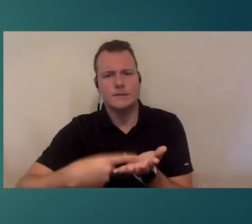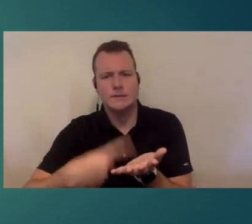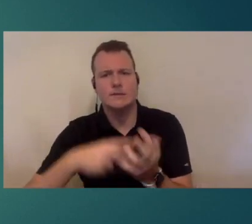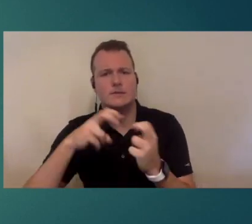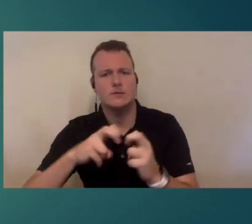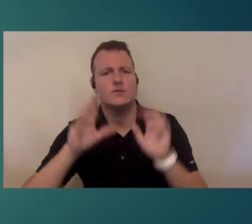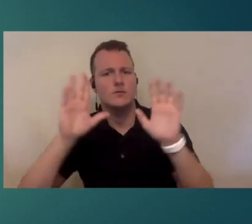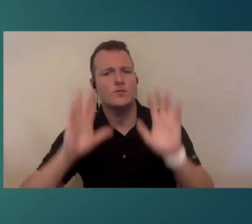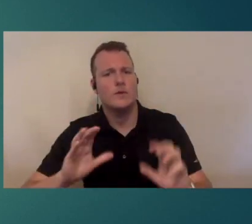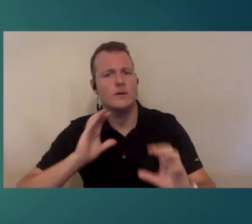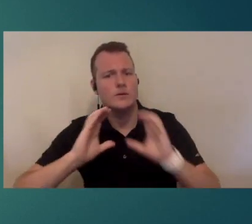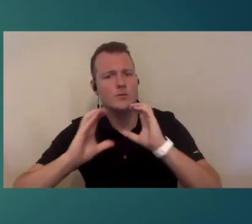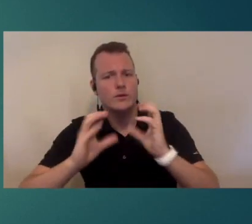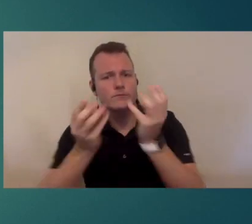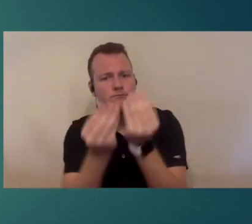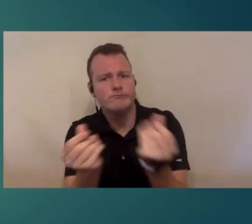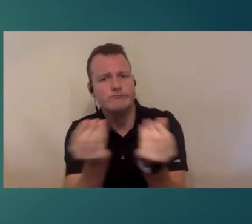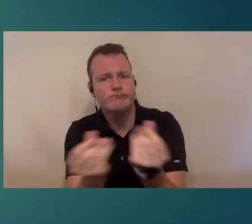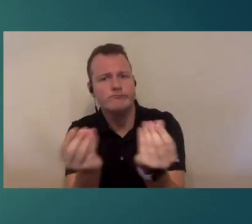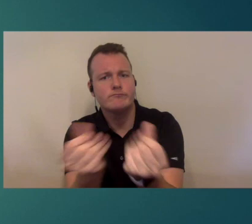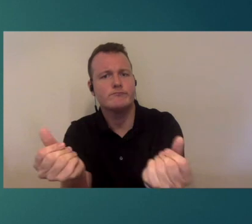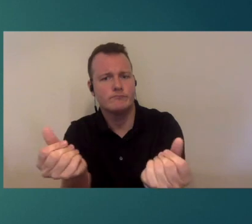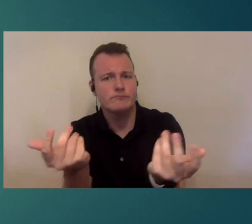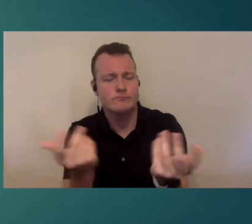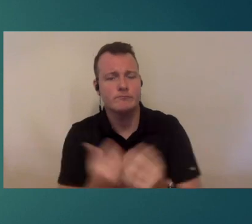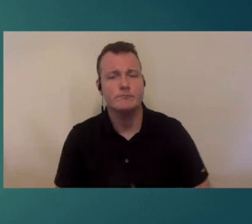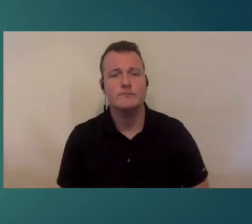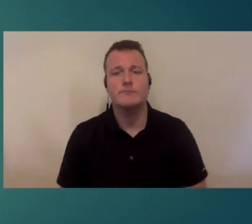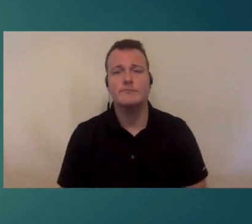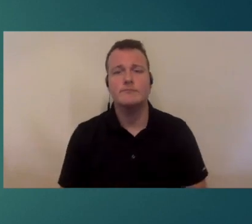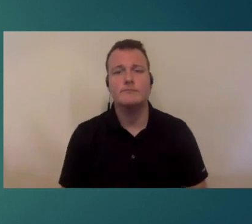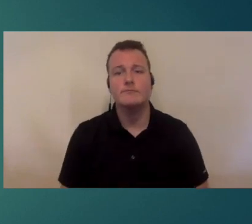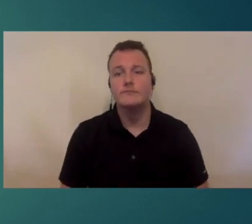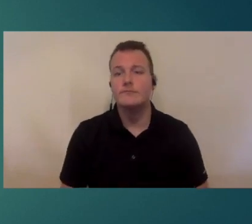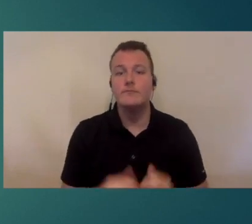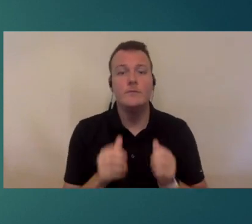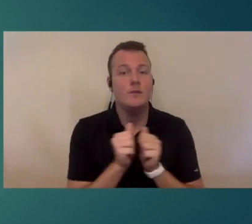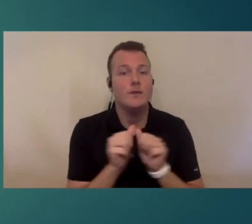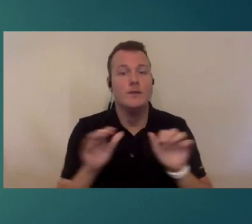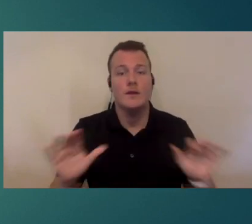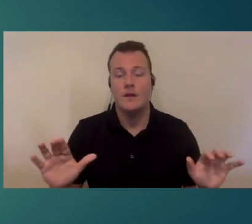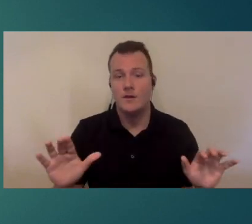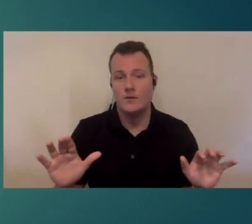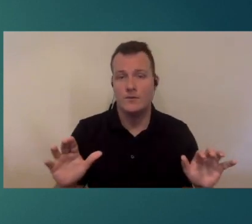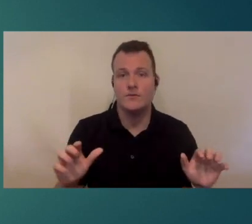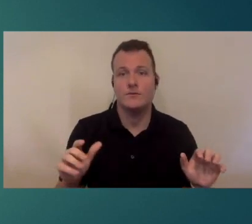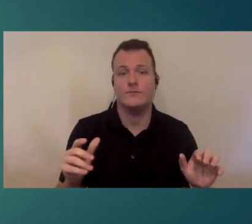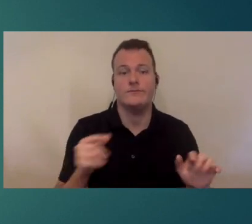and have great communication, and come to a resolution without somebody becoming